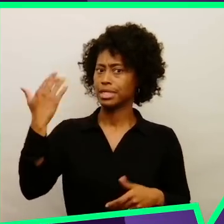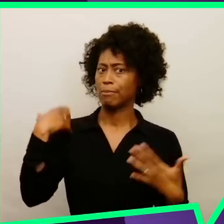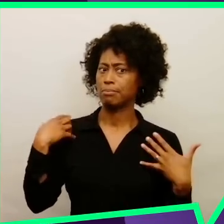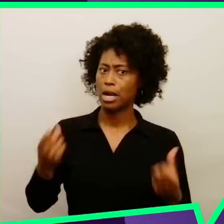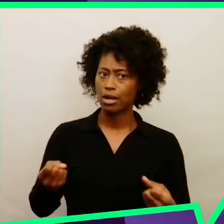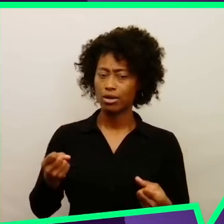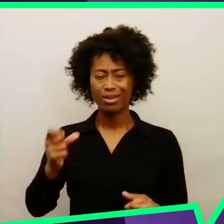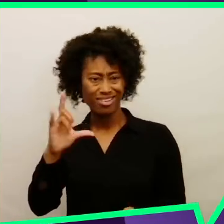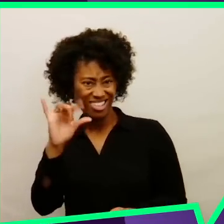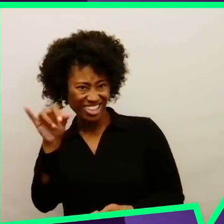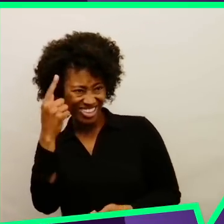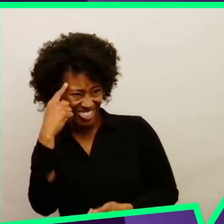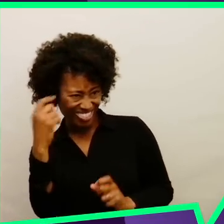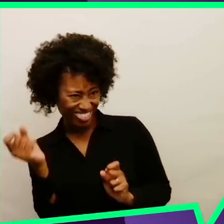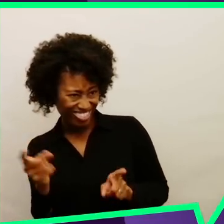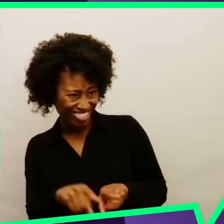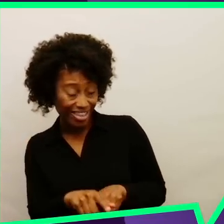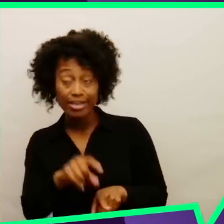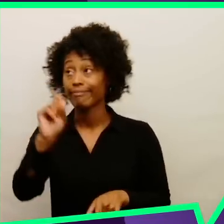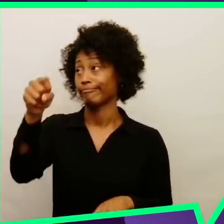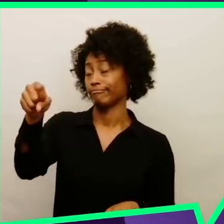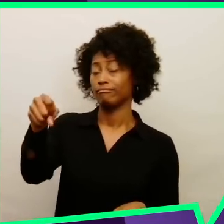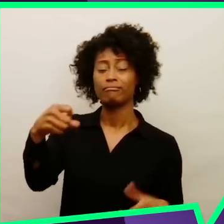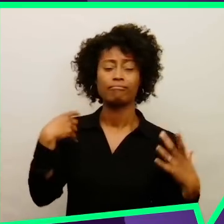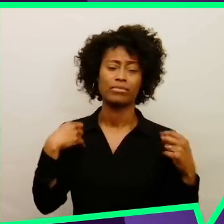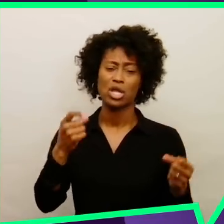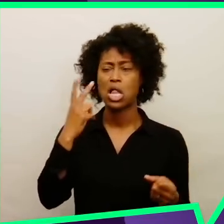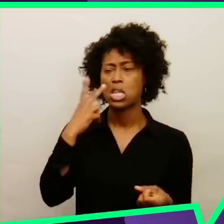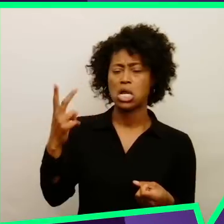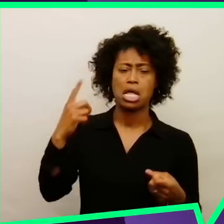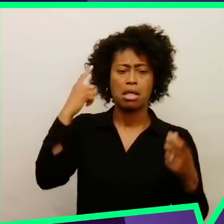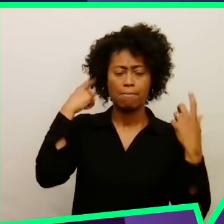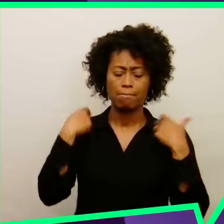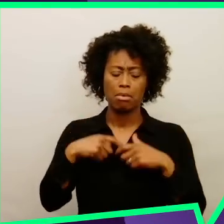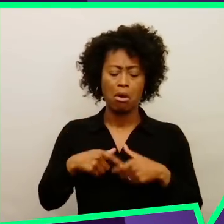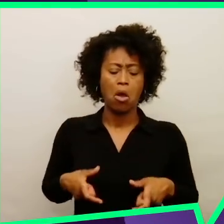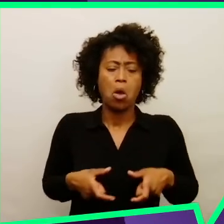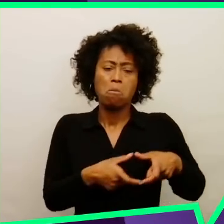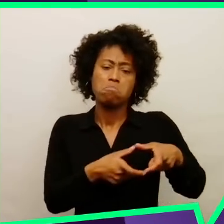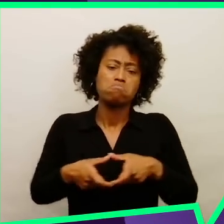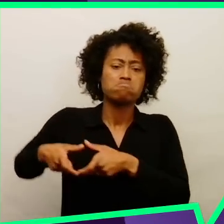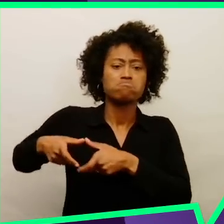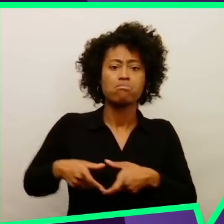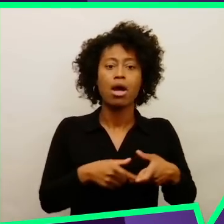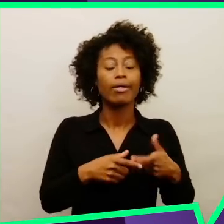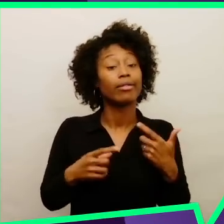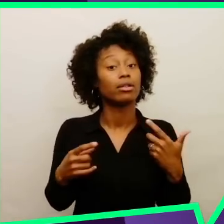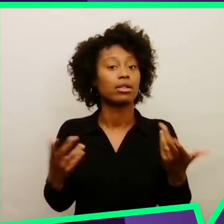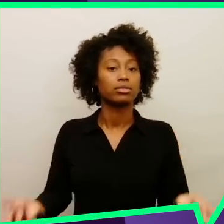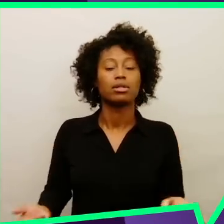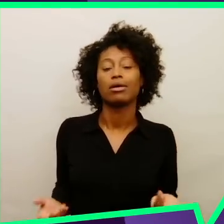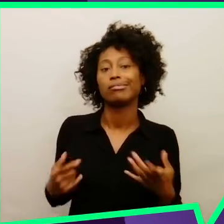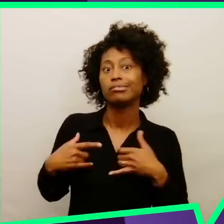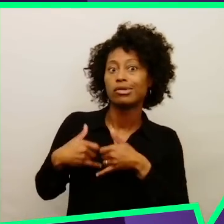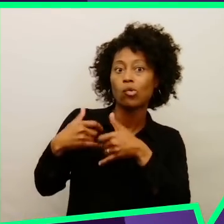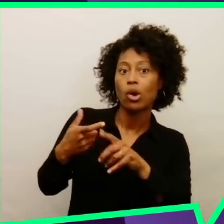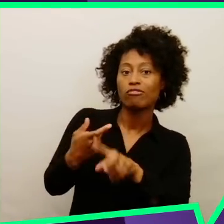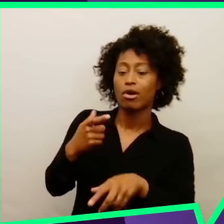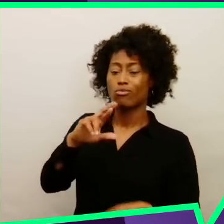Yeah. Look at all those medals, my goodness. Yeah, he was confident. All those medals from Rocket League and other tournaments